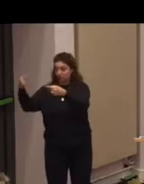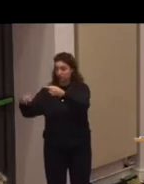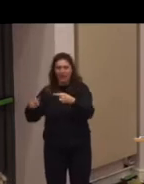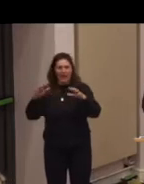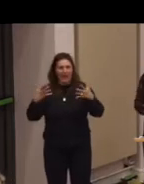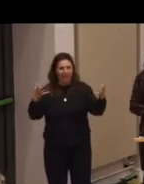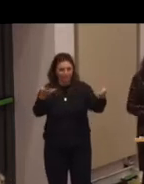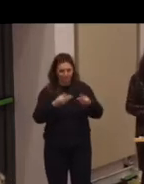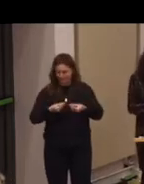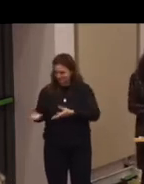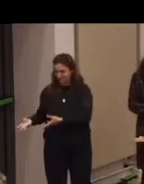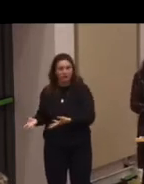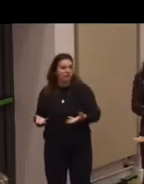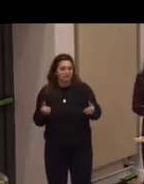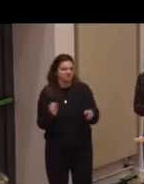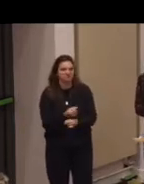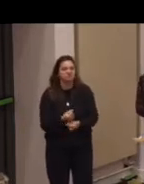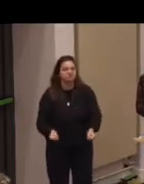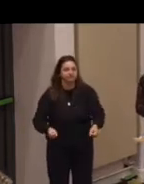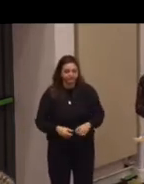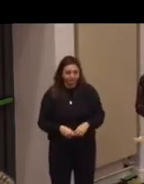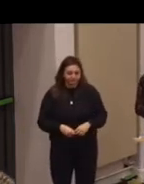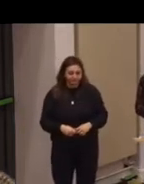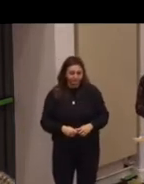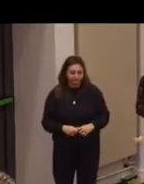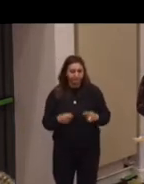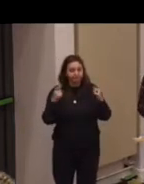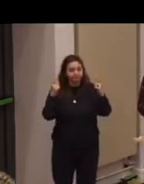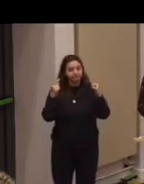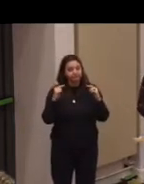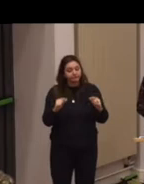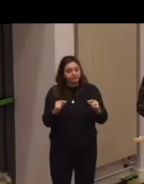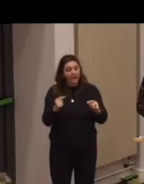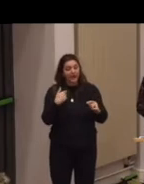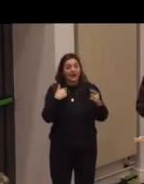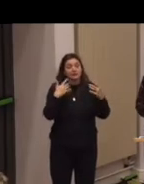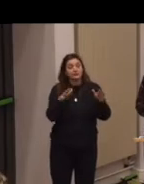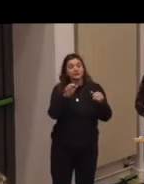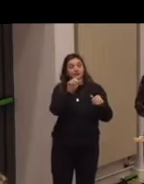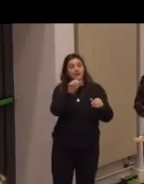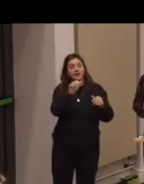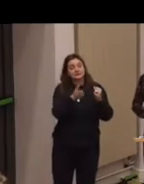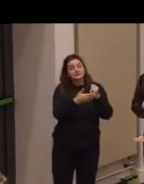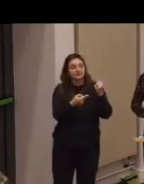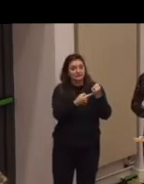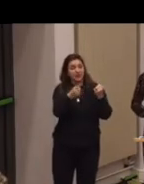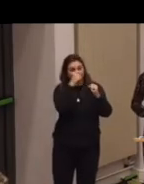All of those points specific to AT I think can also be applied to other types of services.